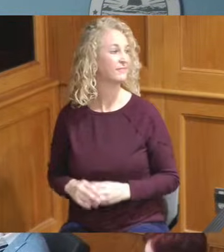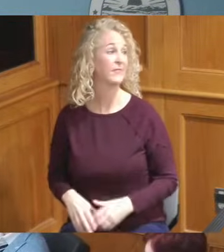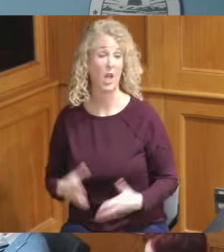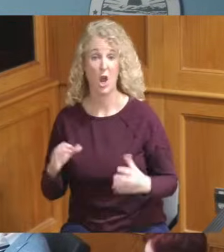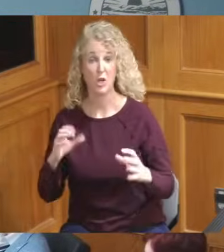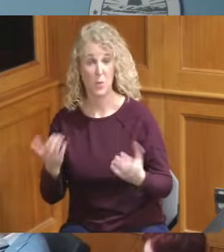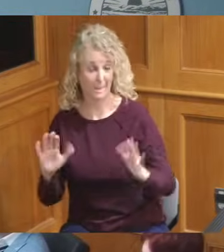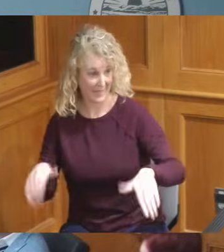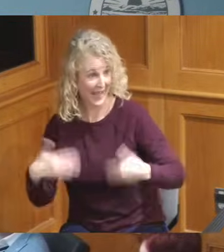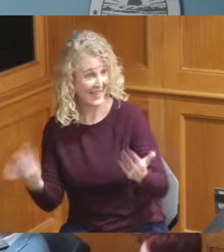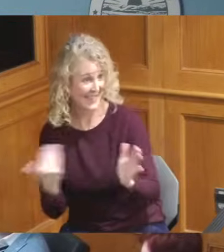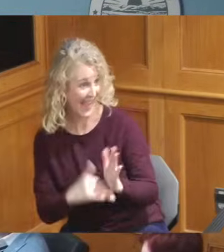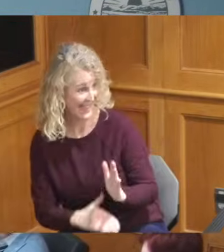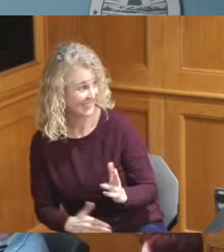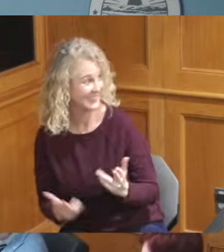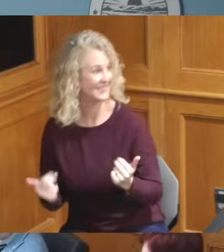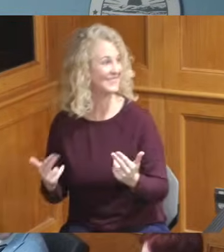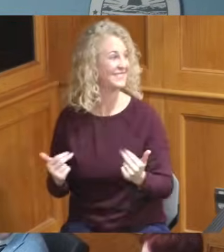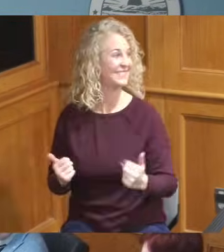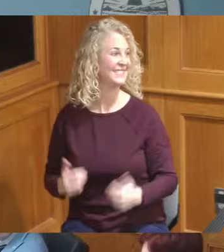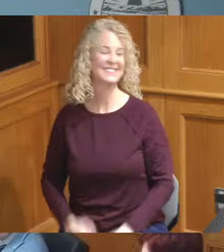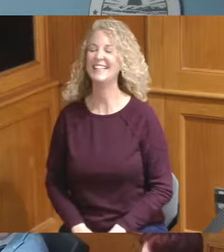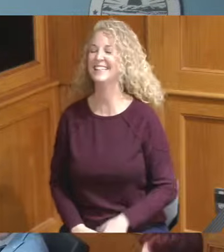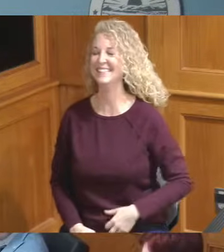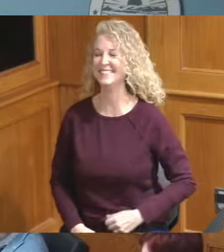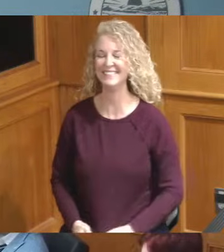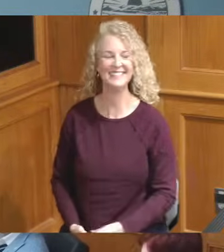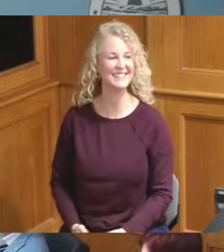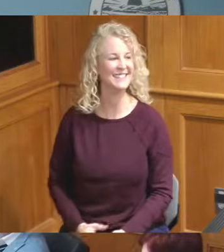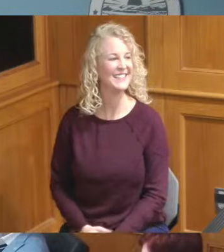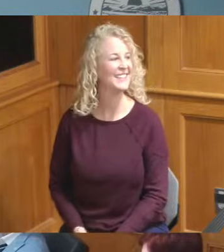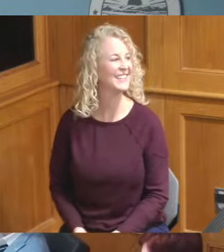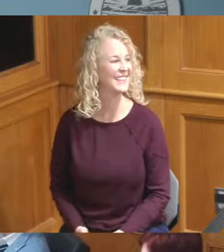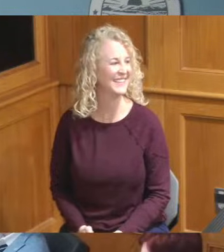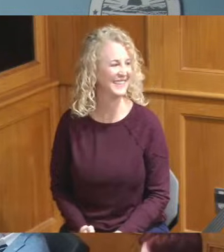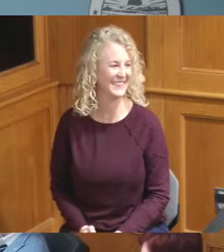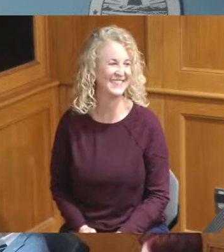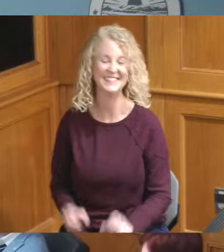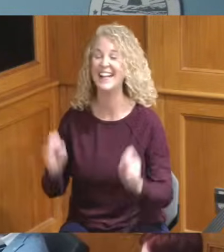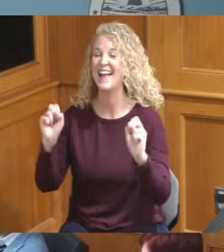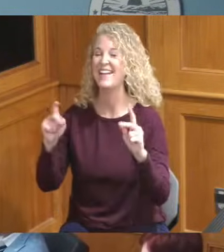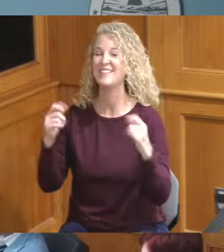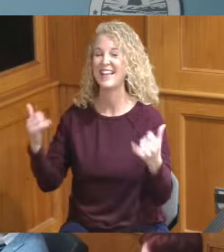no, no, no, no, no. We don't have time for all that. Exactly. Okay. So, um, Jeff Aluotto,